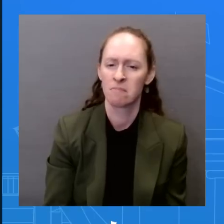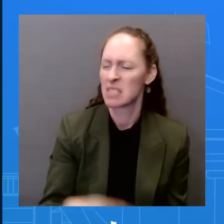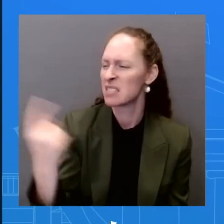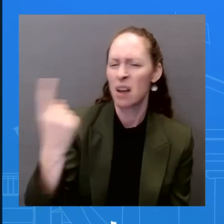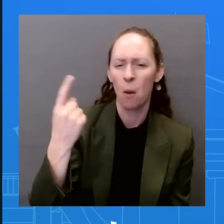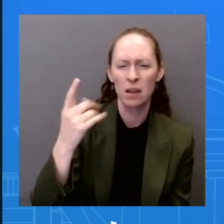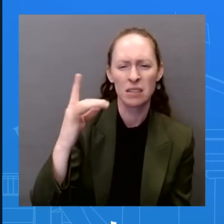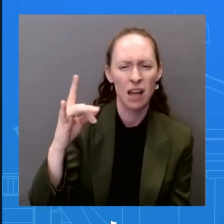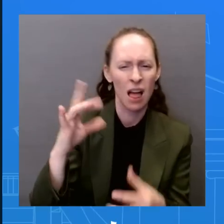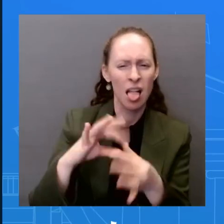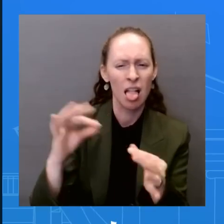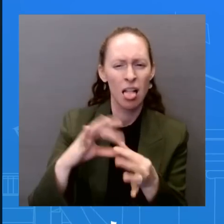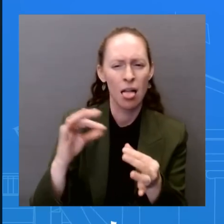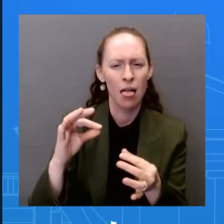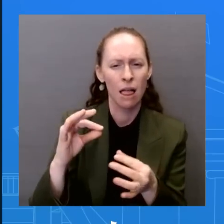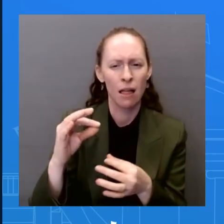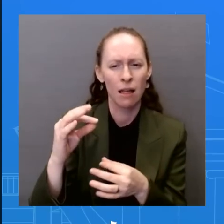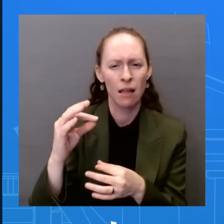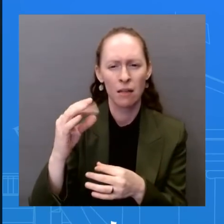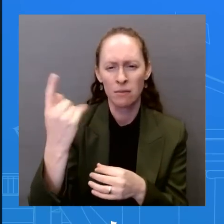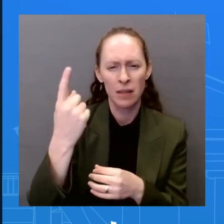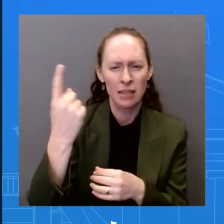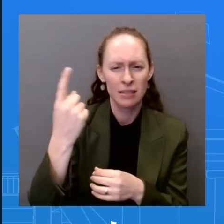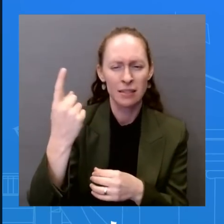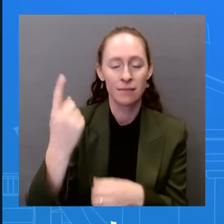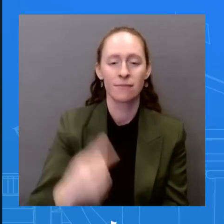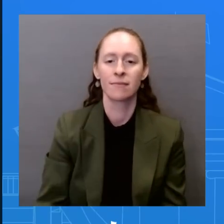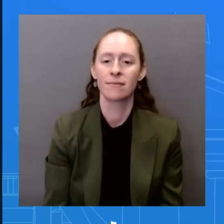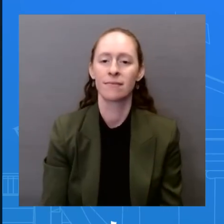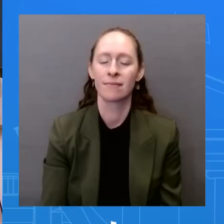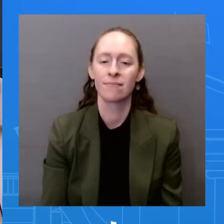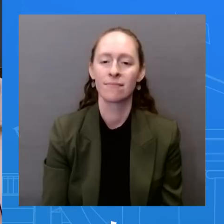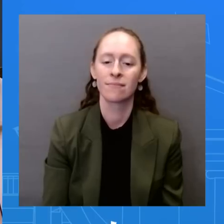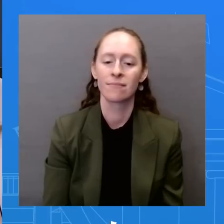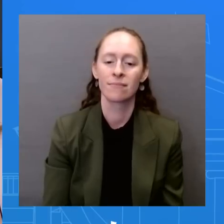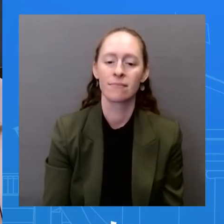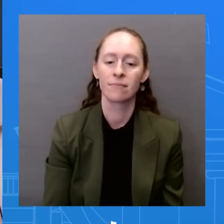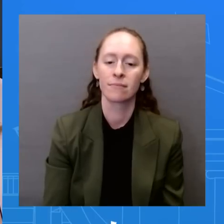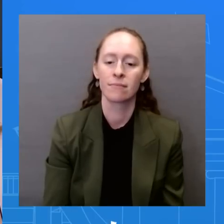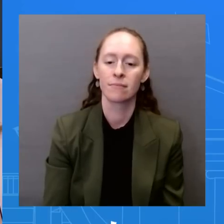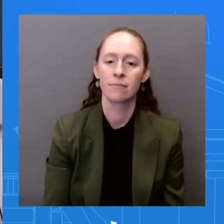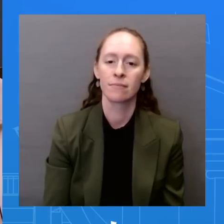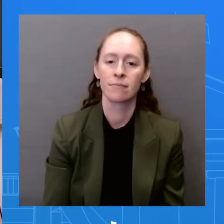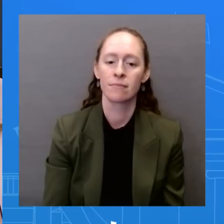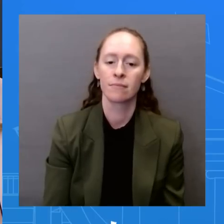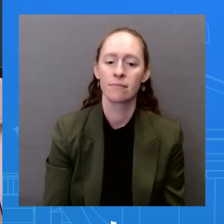spoke to them having lunch and catching up. The Press: Okay. And just one other topic. Following up on Peter's question,